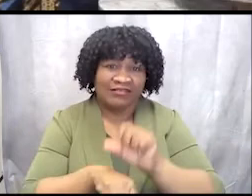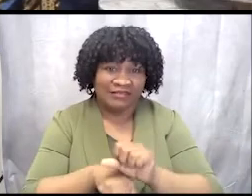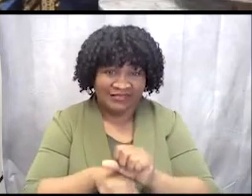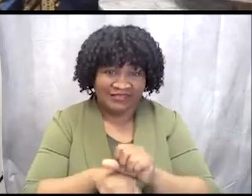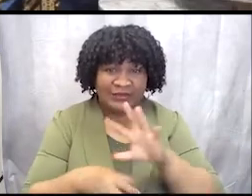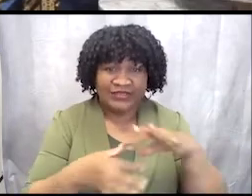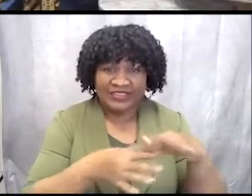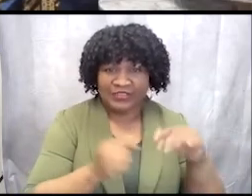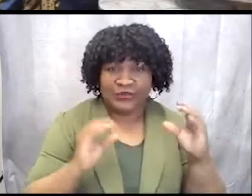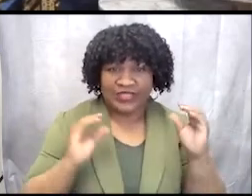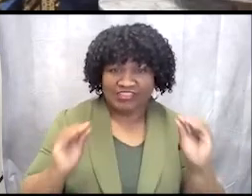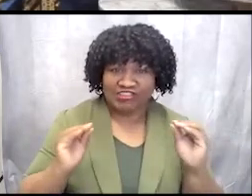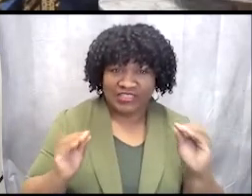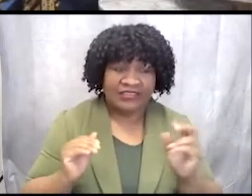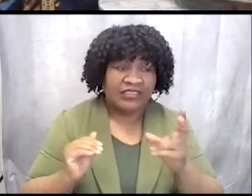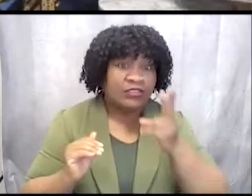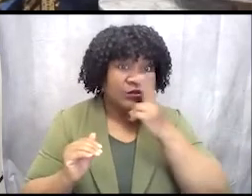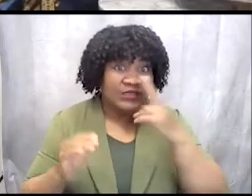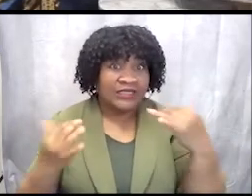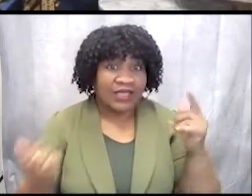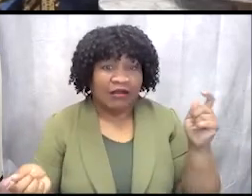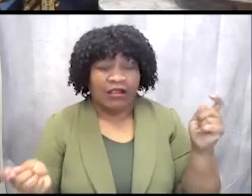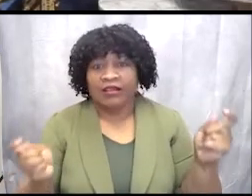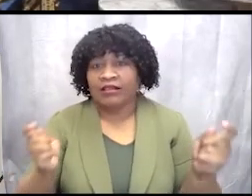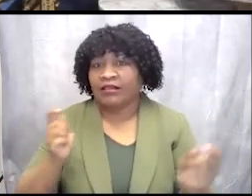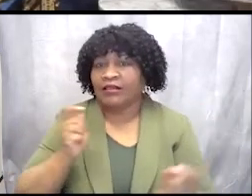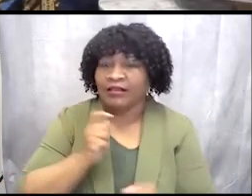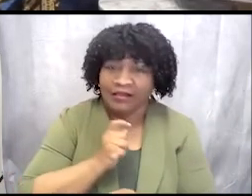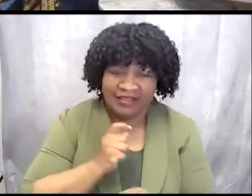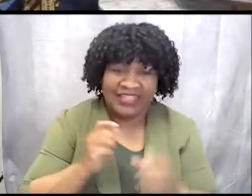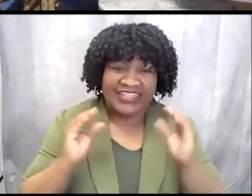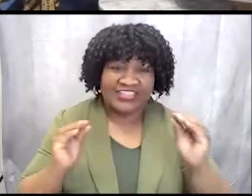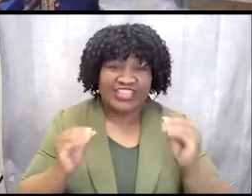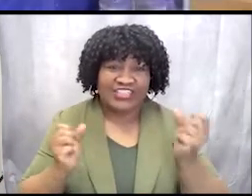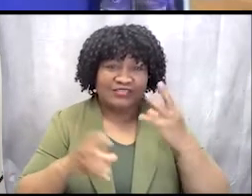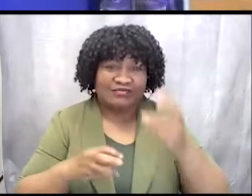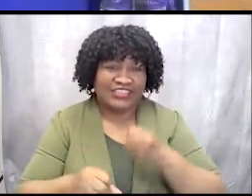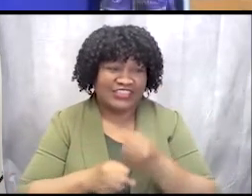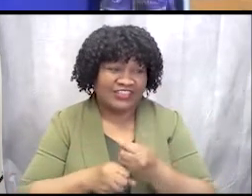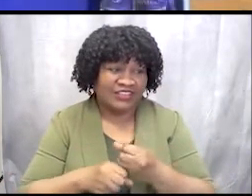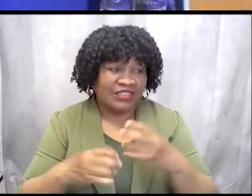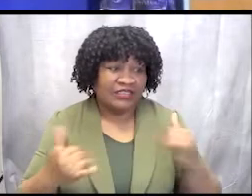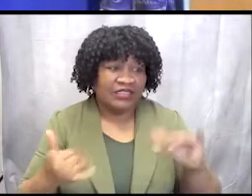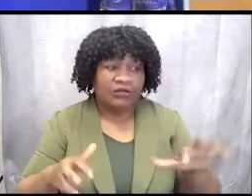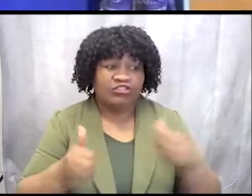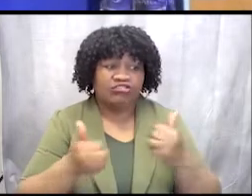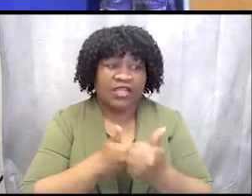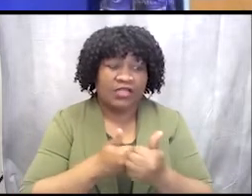in education and have witnessed a major shifts in the field over the years. As we've remained challenged by nearly two years